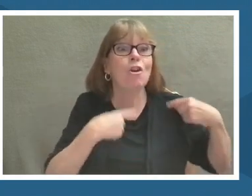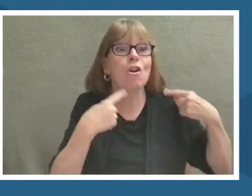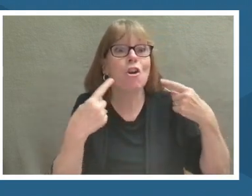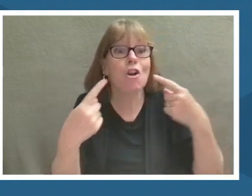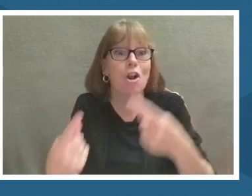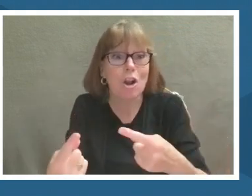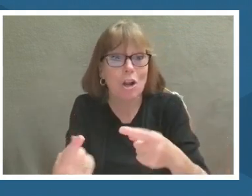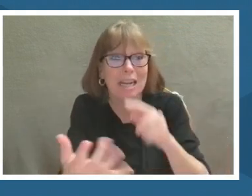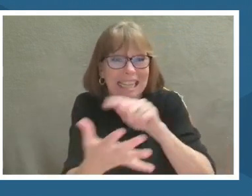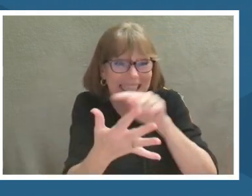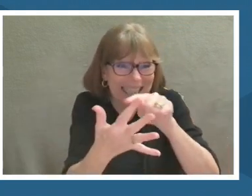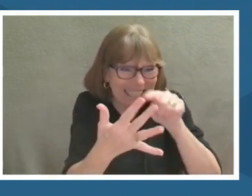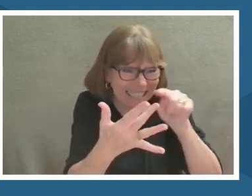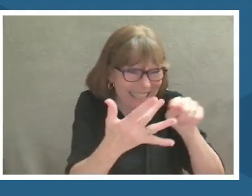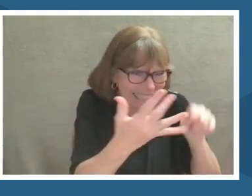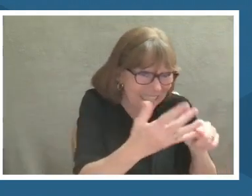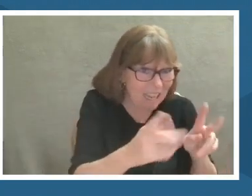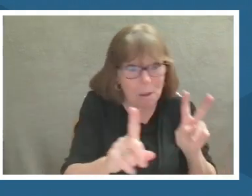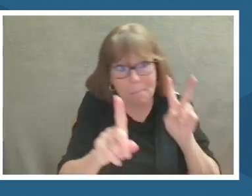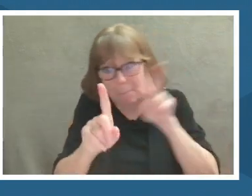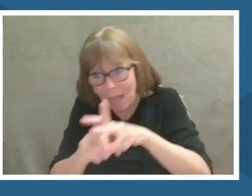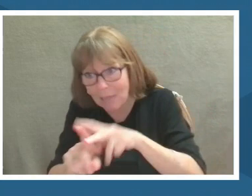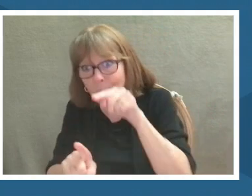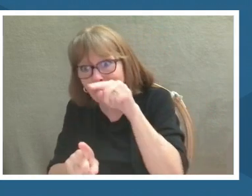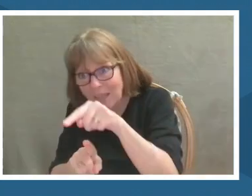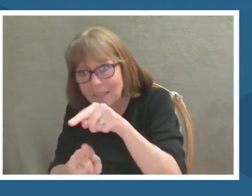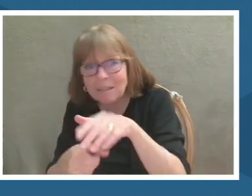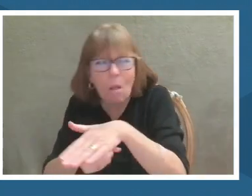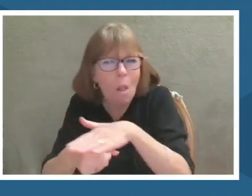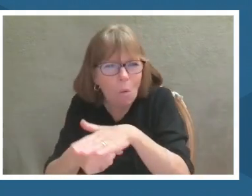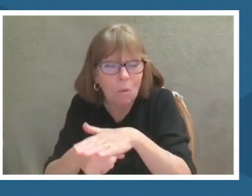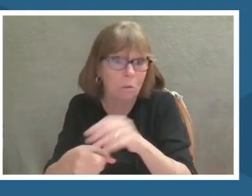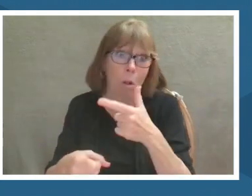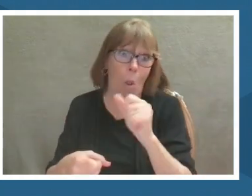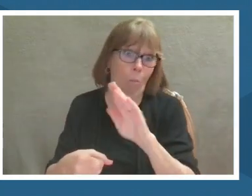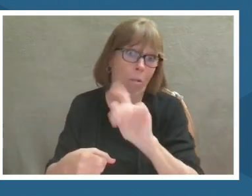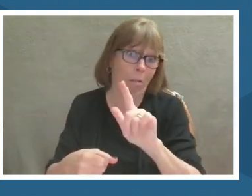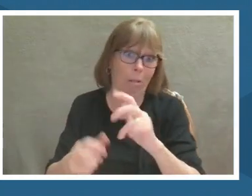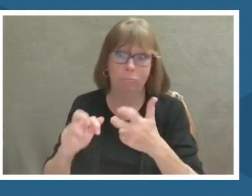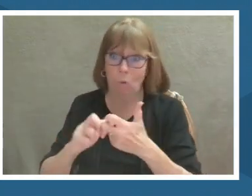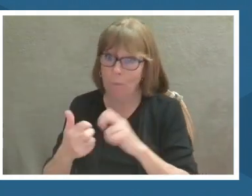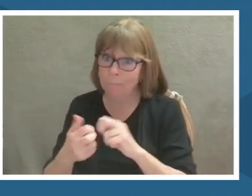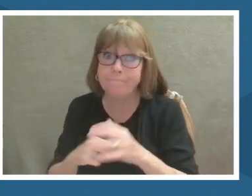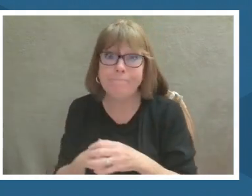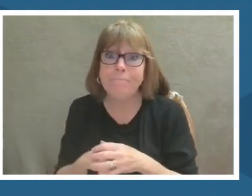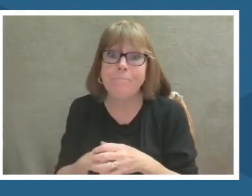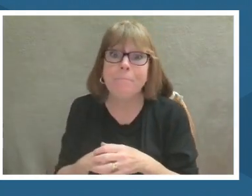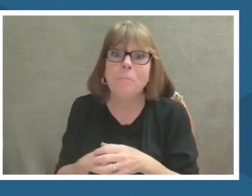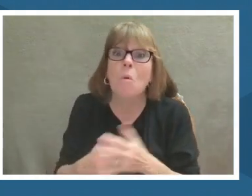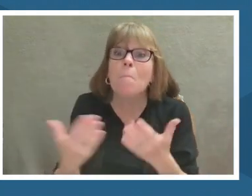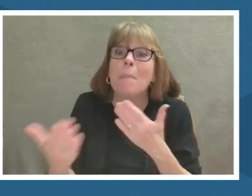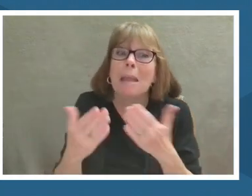uh local problem um another thing you know maybe it's just to lobby your your